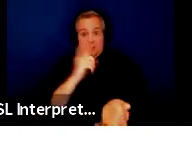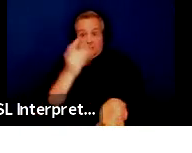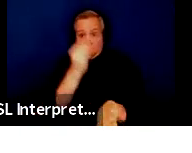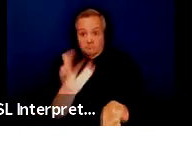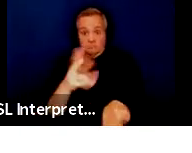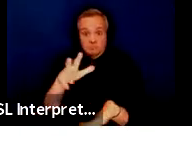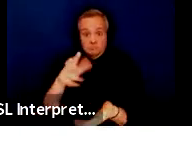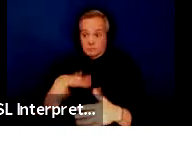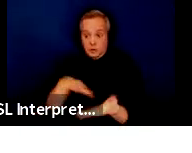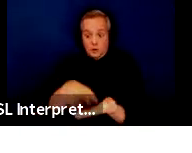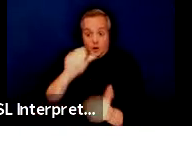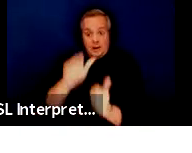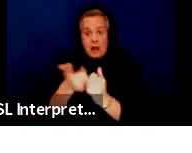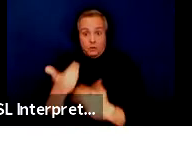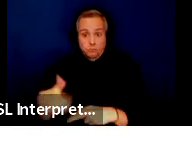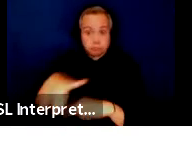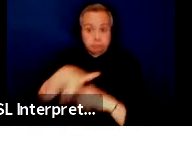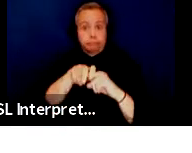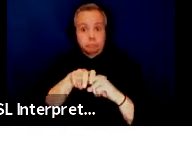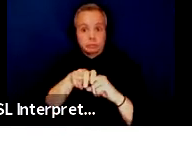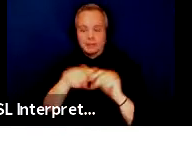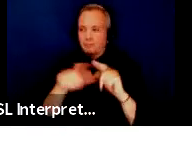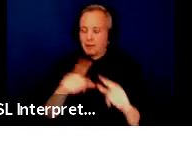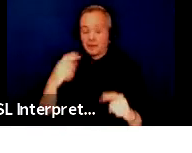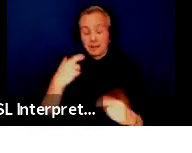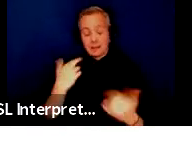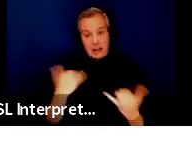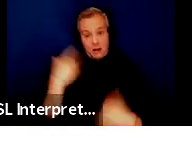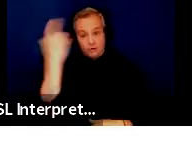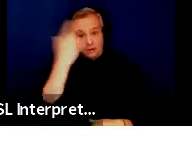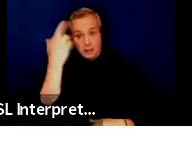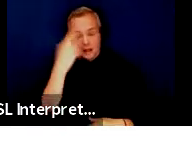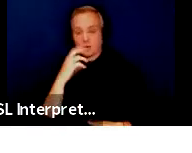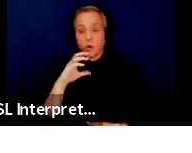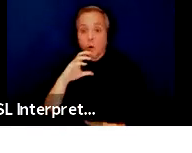BUT I CAME TO REALIZE THAT THE OLD TERI IS STILL IN THERE.